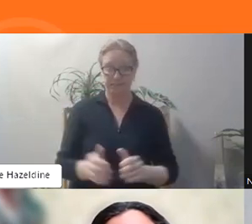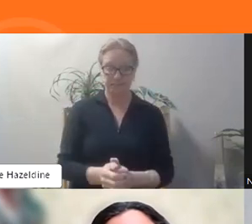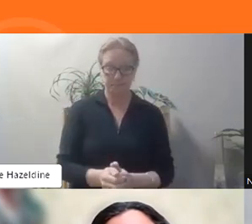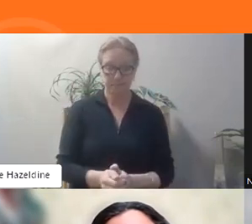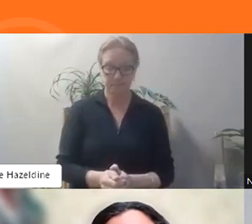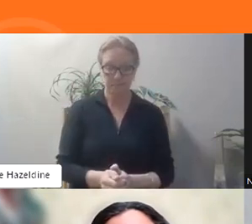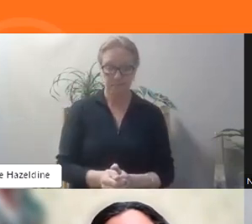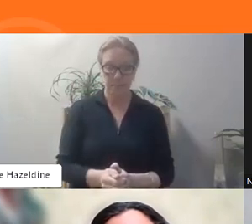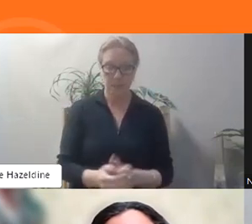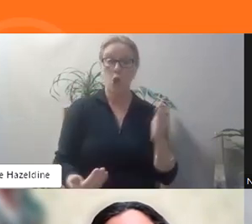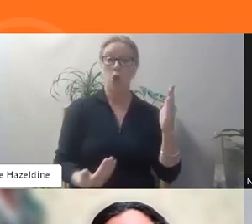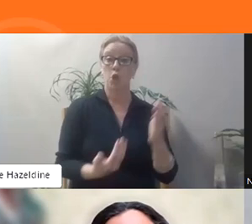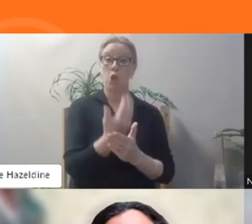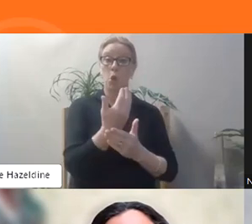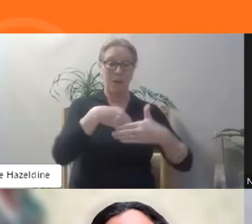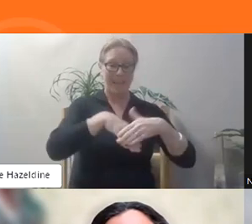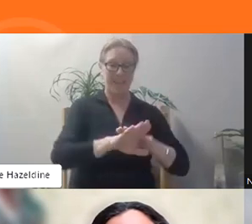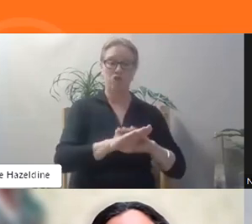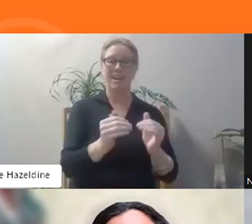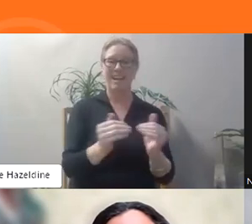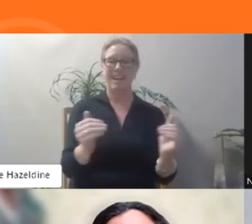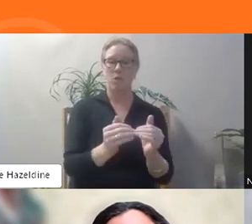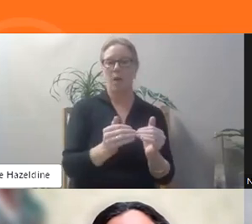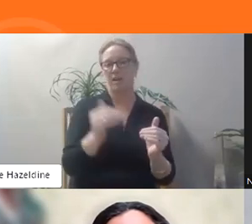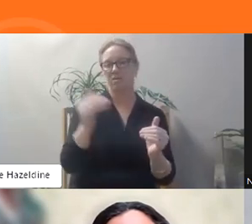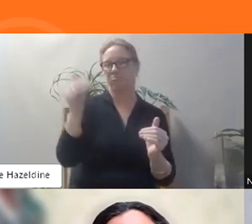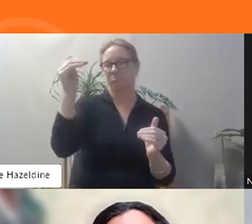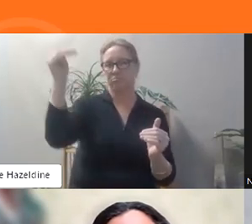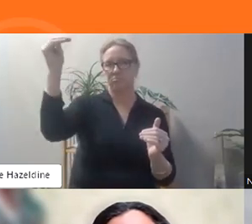at the new entrant level and other check points in schooling; provide